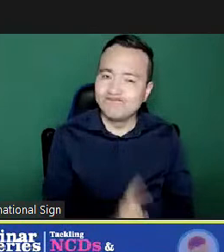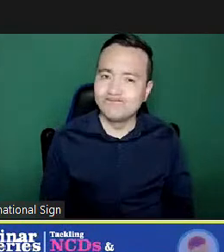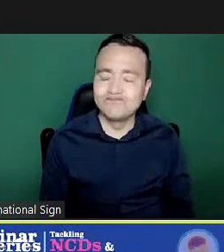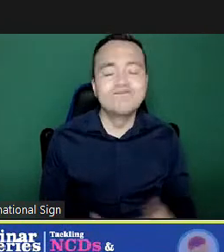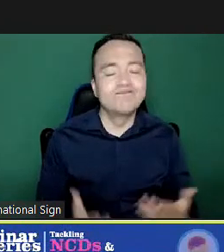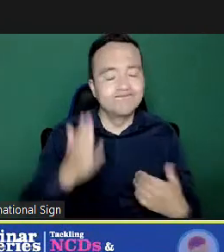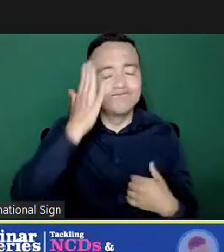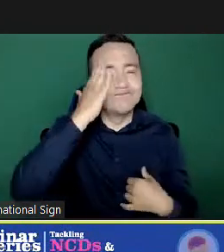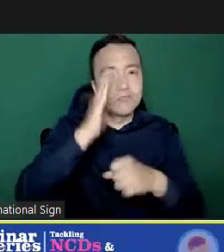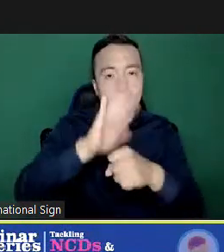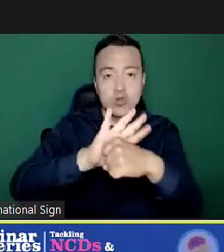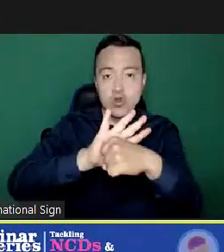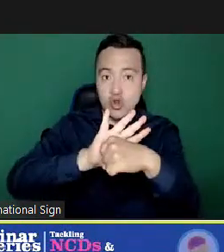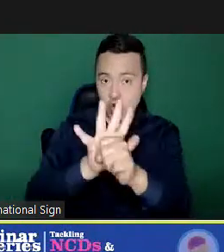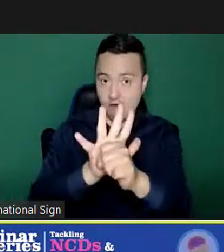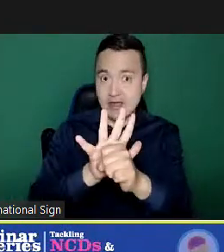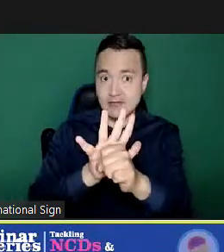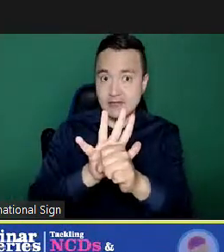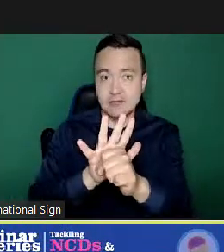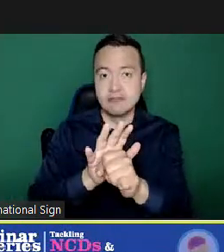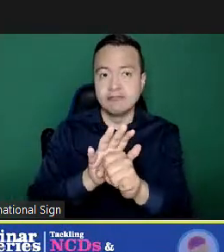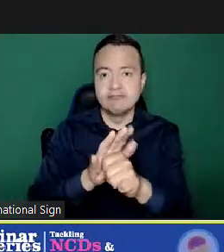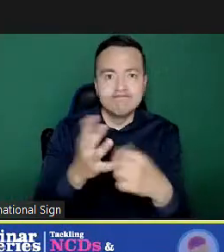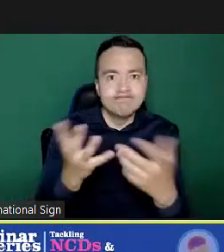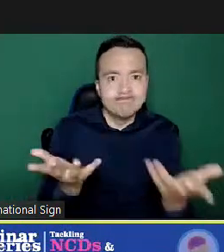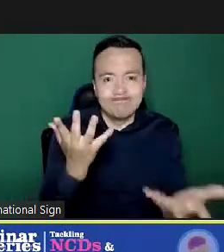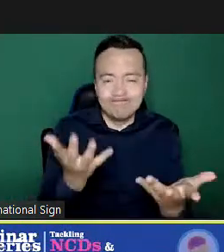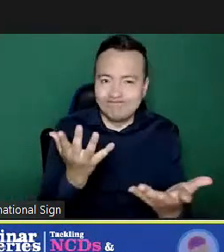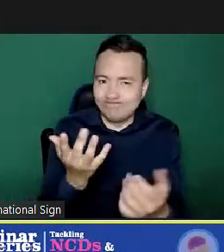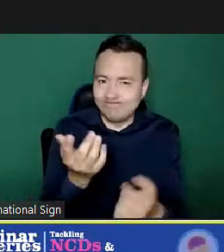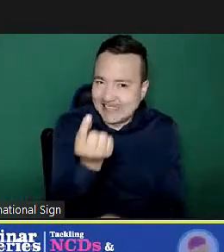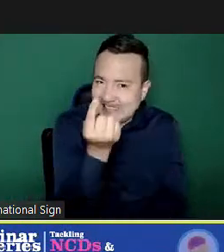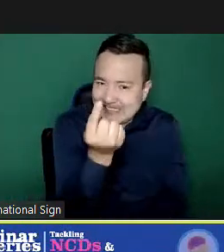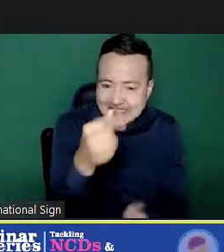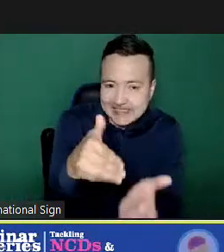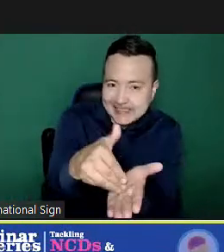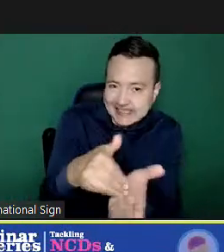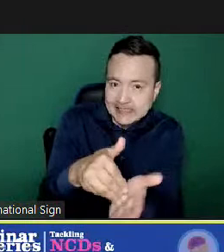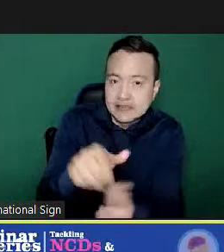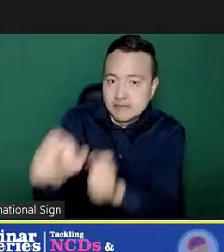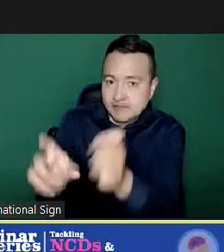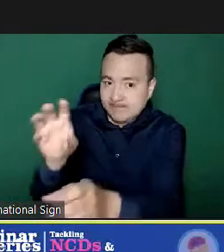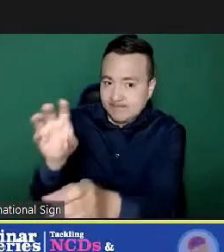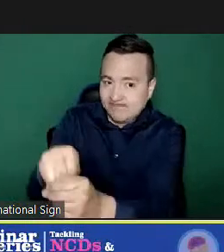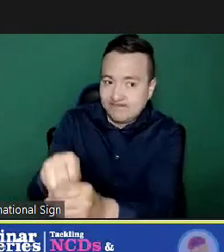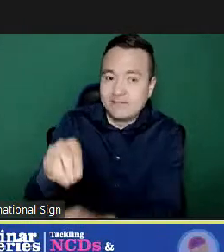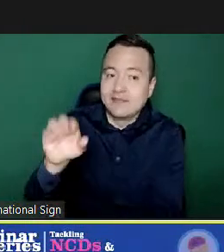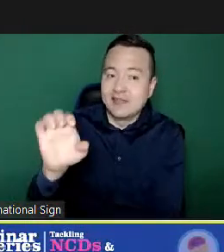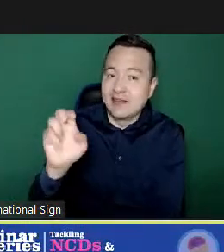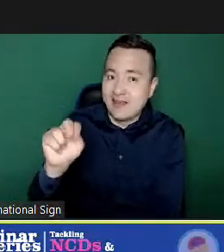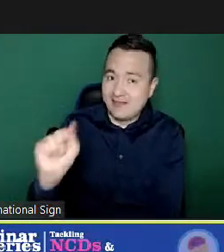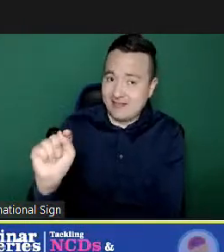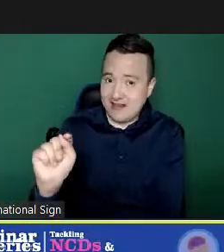And we know that in the region of the Americas, about a third of persons here live with a chronic condition.